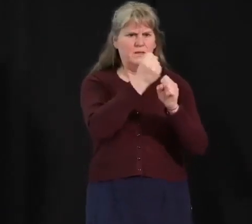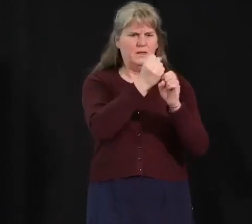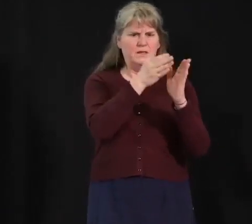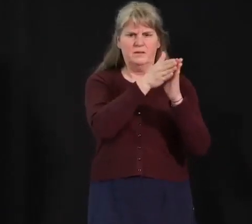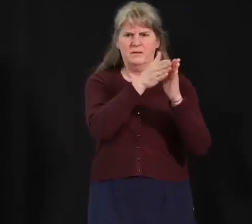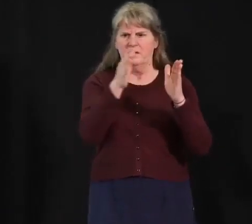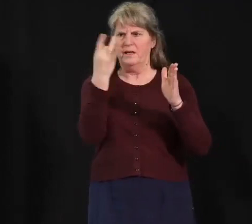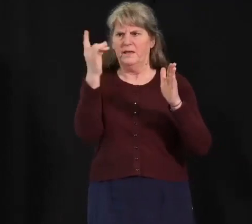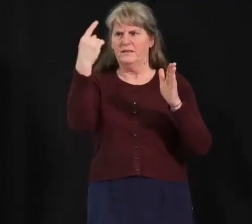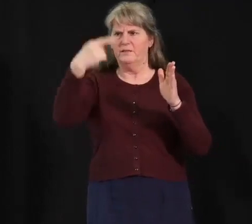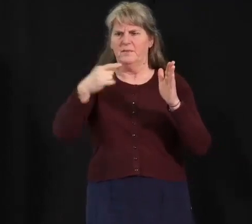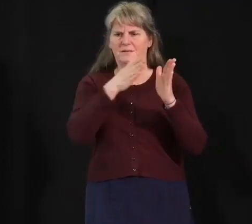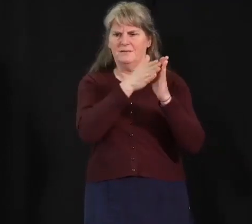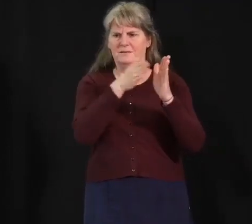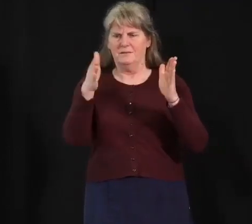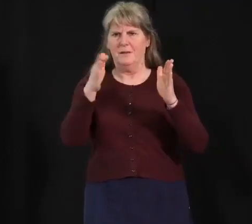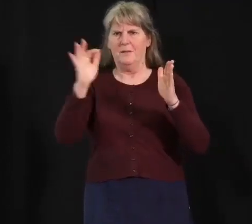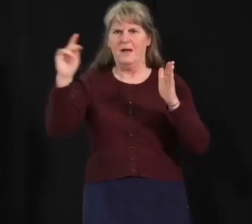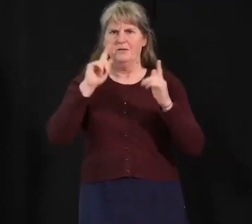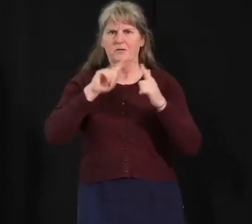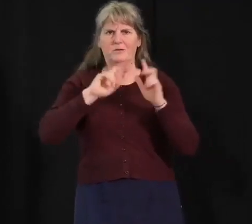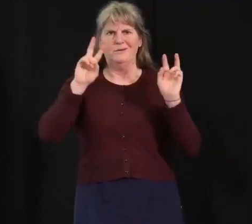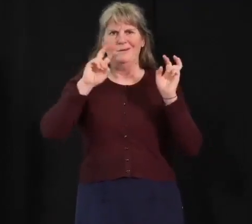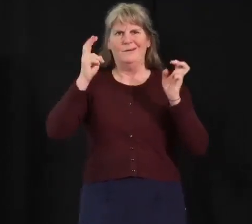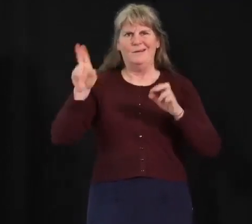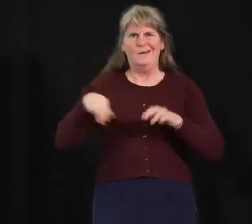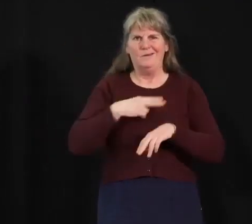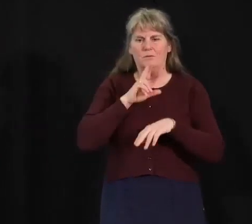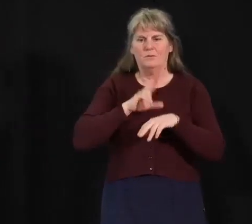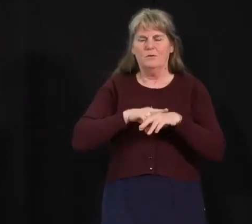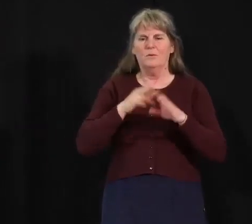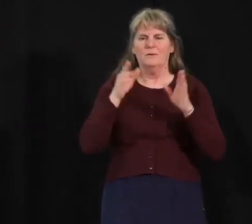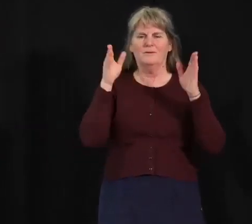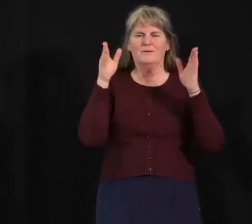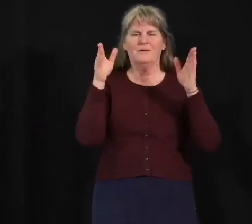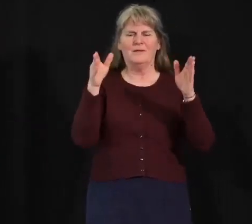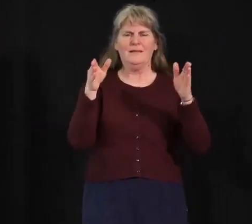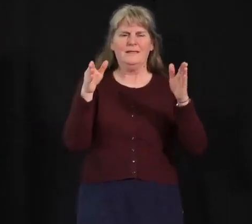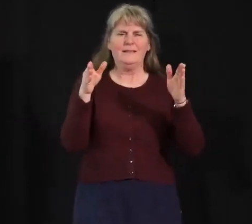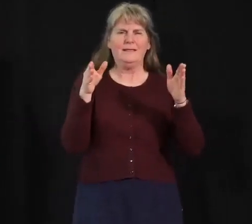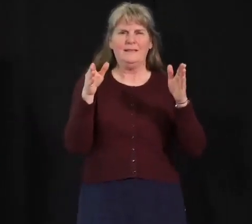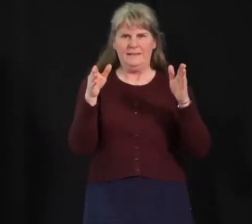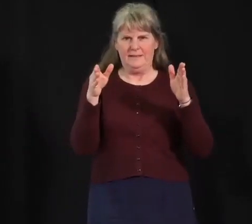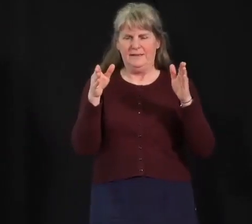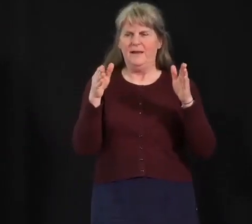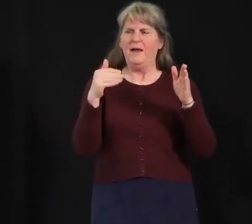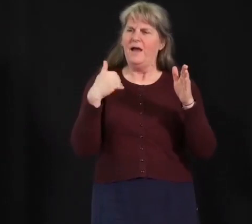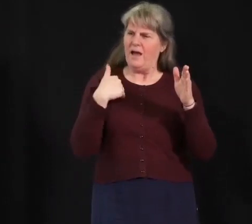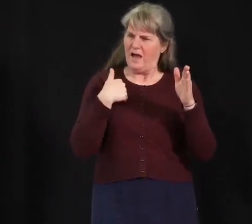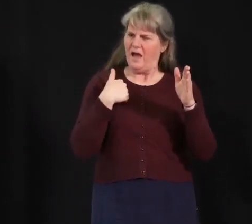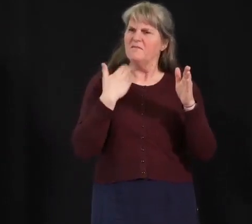Moderator: Gabrielle, Whitehorse star? start?